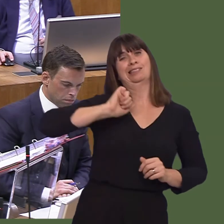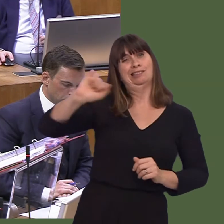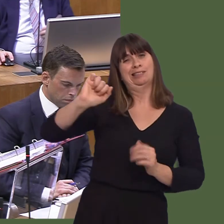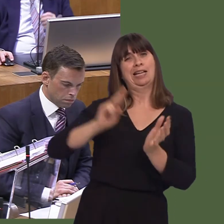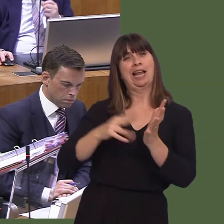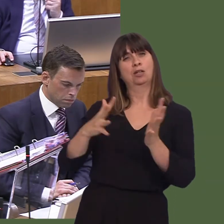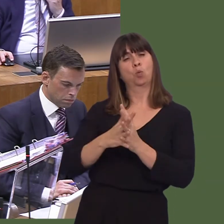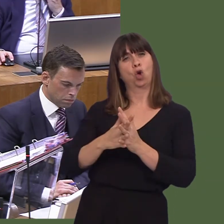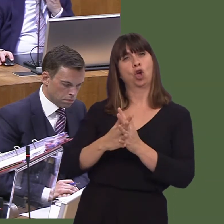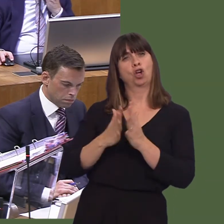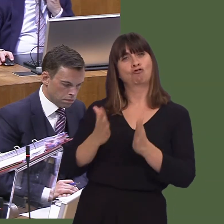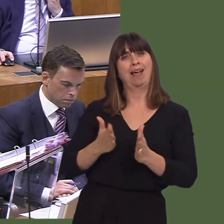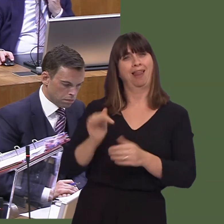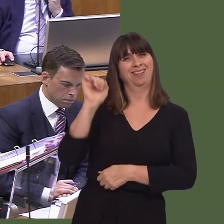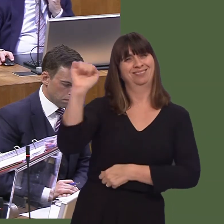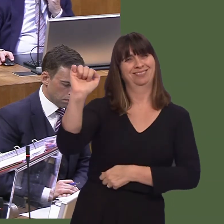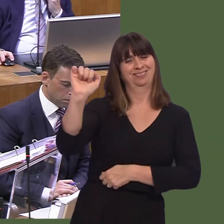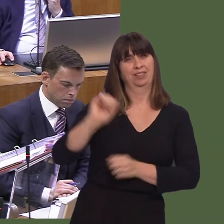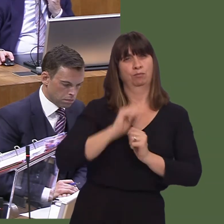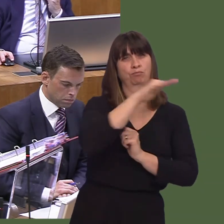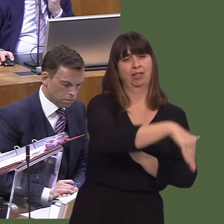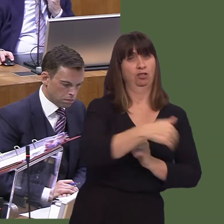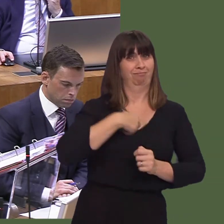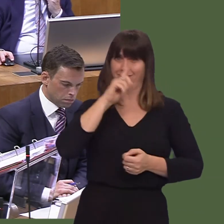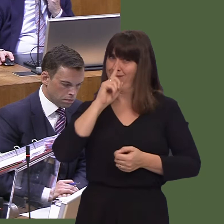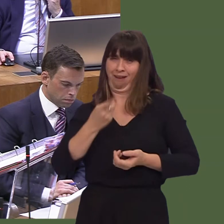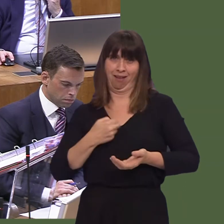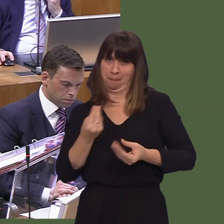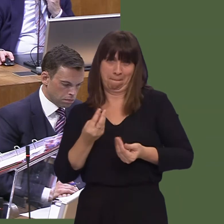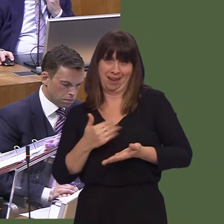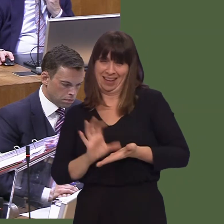devolved to us, and enhancing and maintaining it is not within our devolved competence.